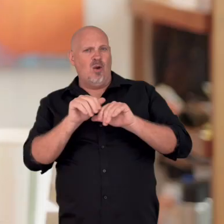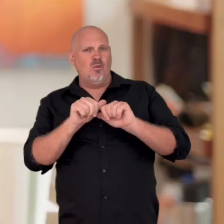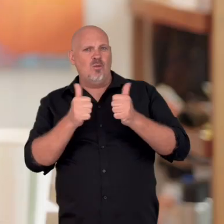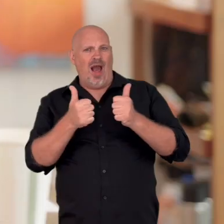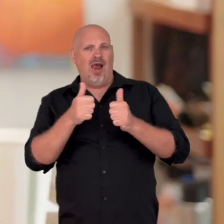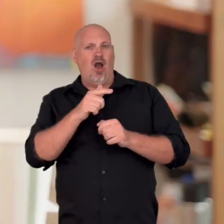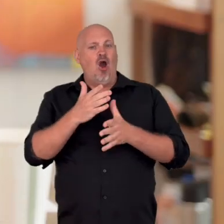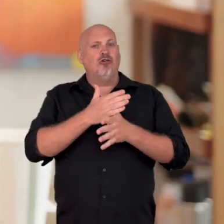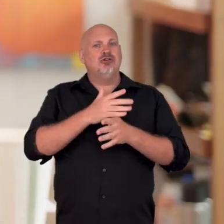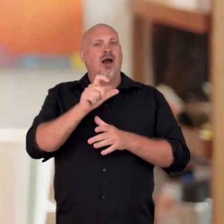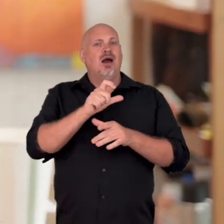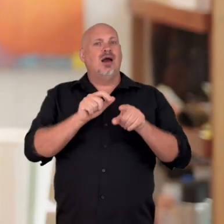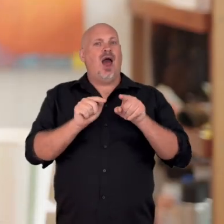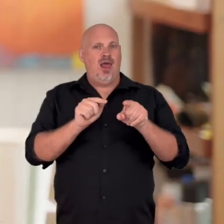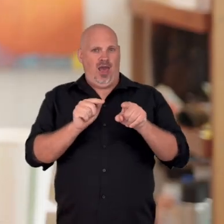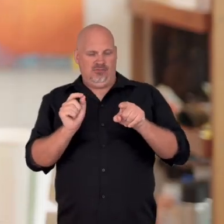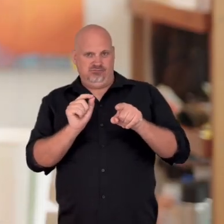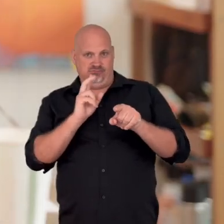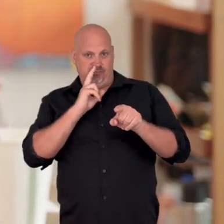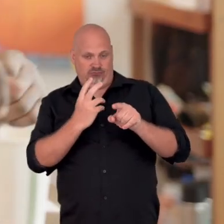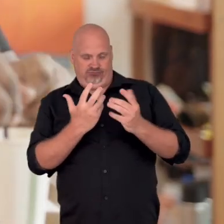the yellow is not just pure yellow it blends with the orange